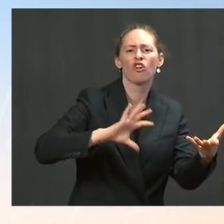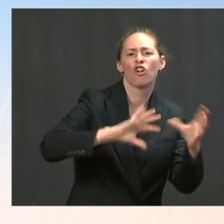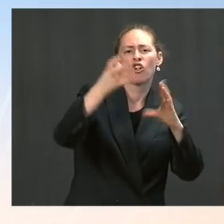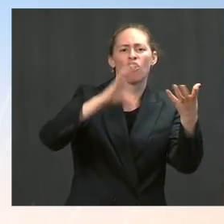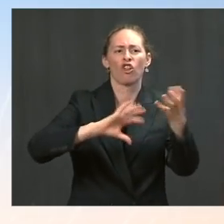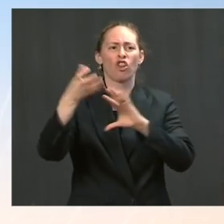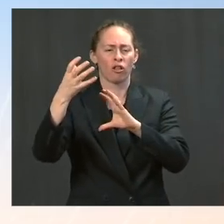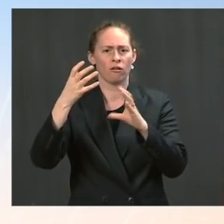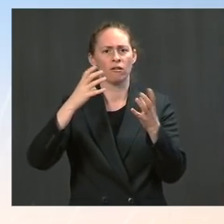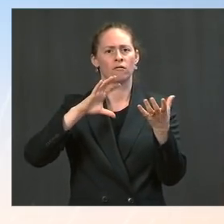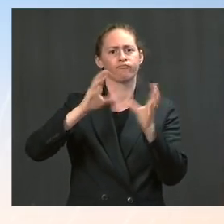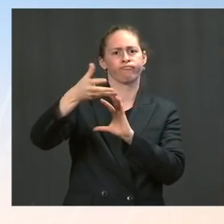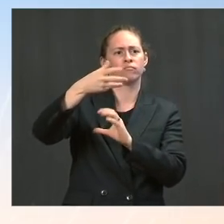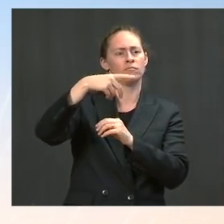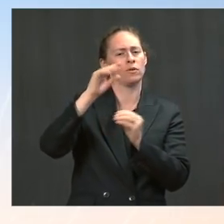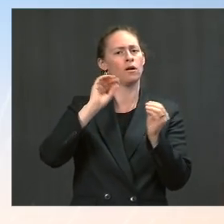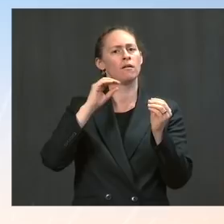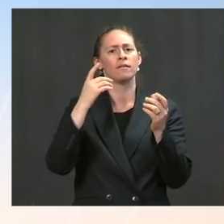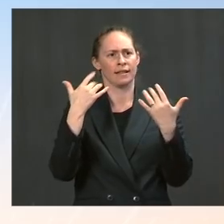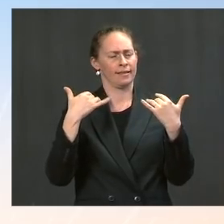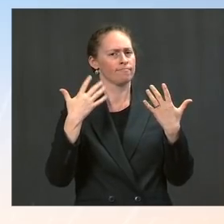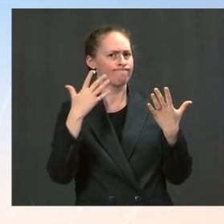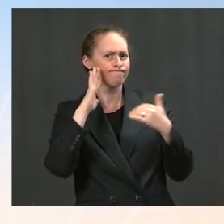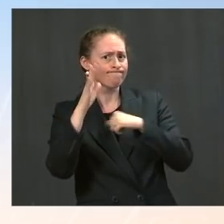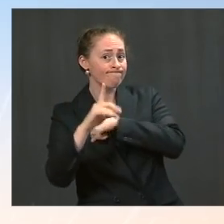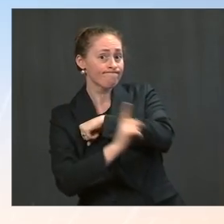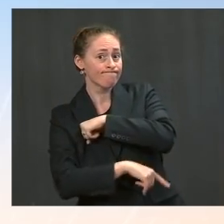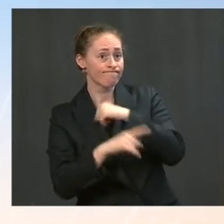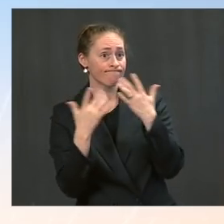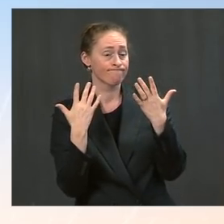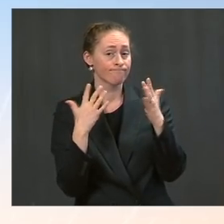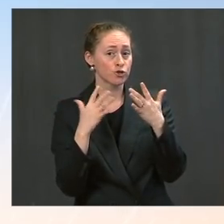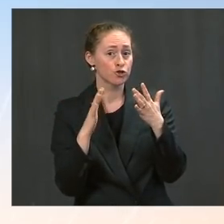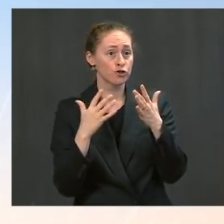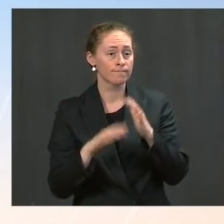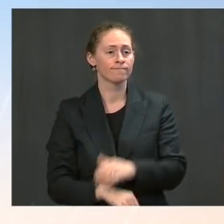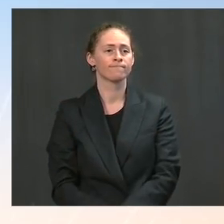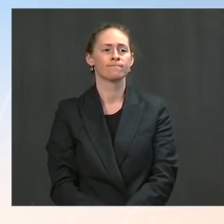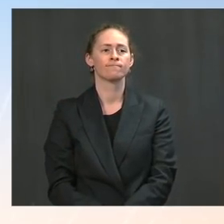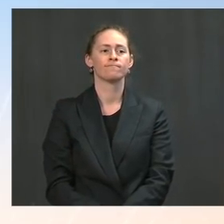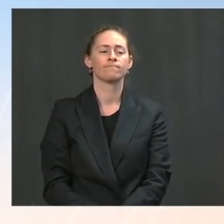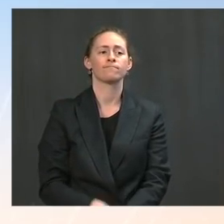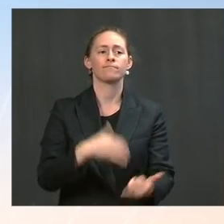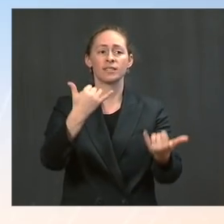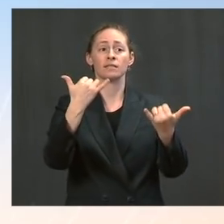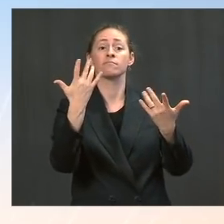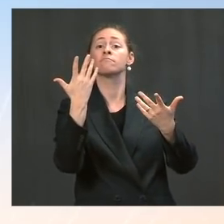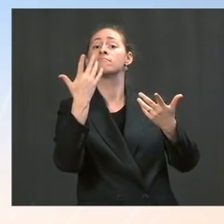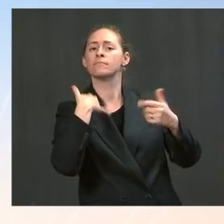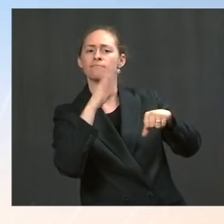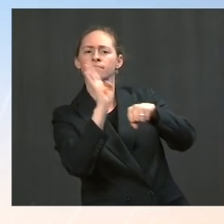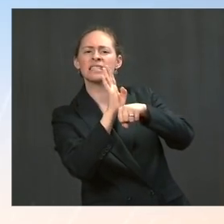On the transparency front, today, the U.S. government issued a business advisory -- as you noted, Alex, I just wanted to give the full context --